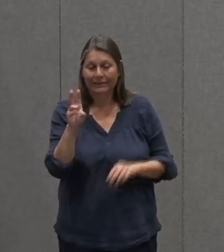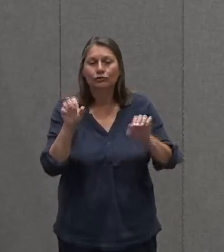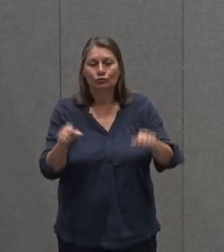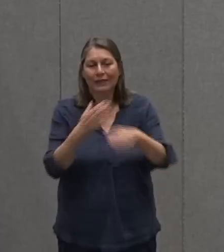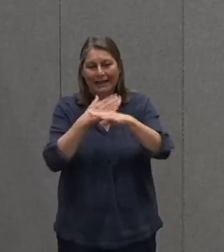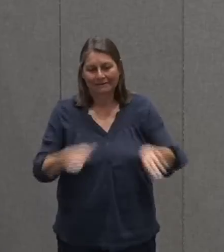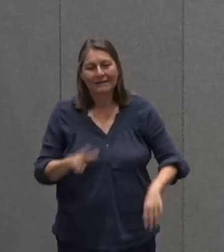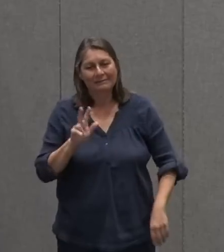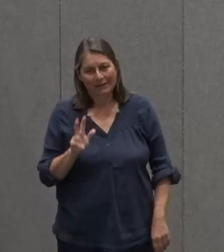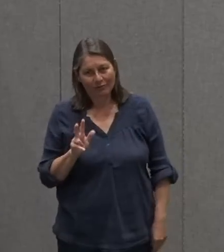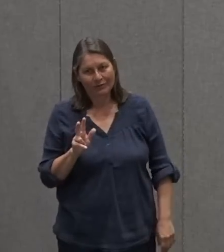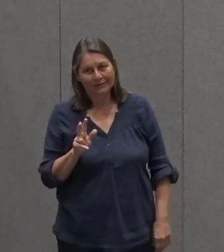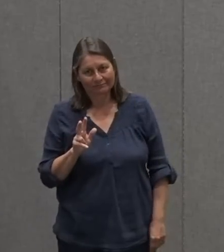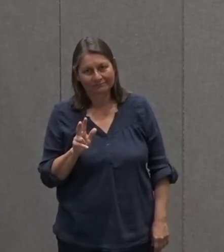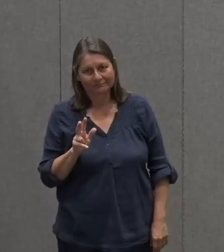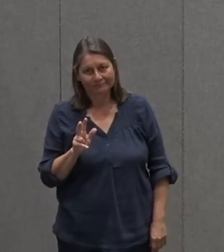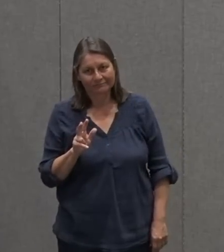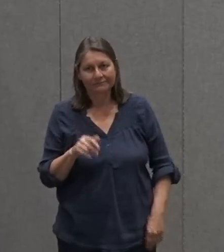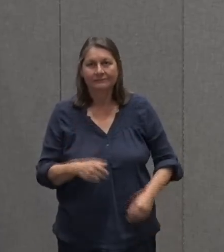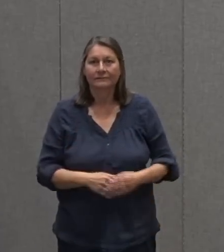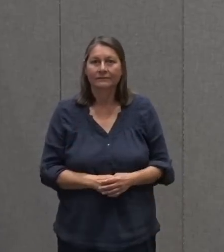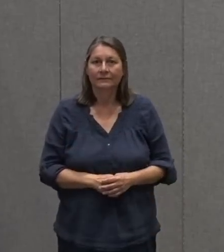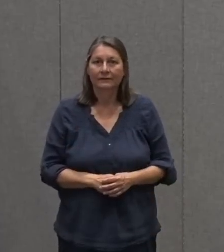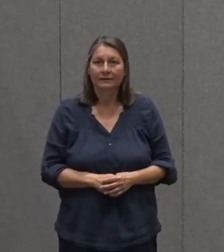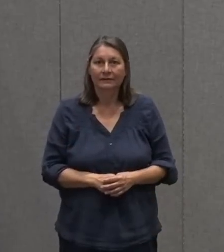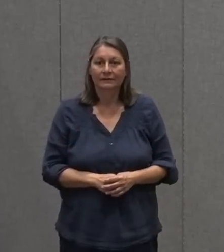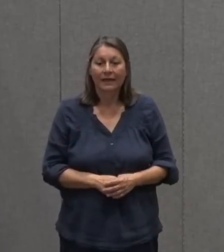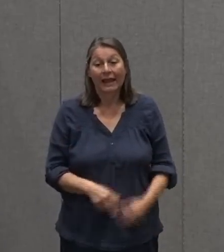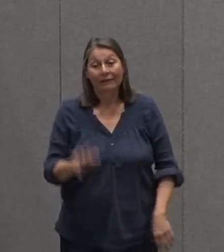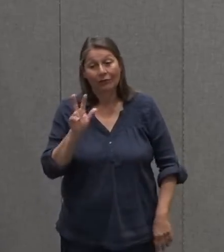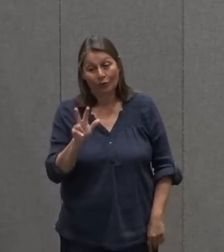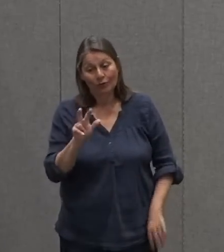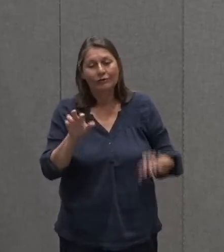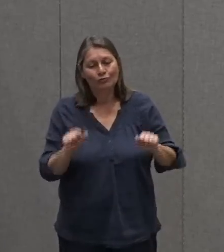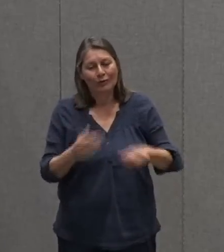three can go into it twice, and three is divisible by three.